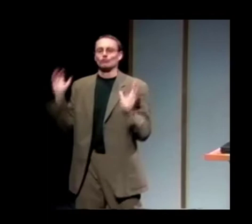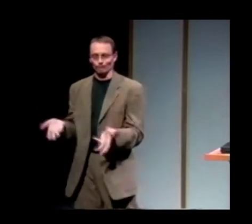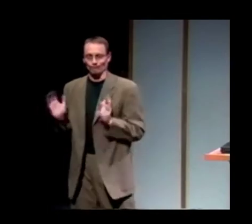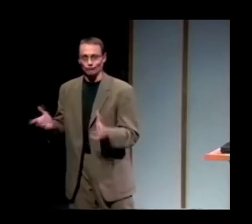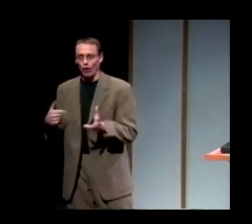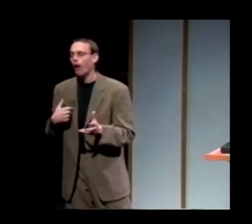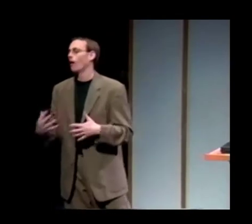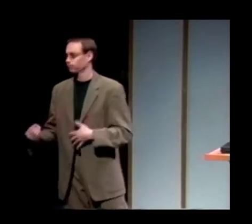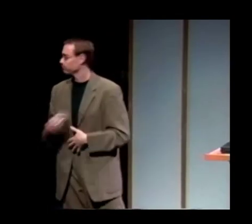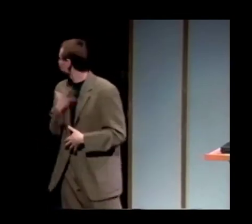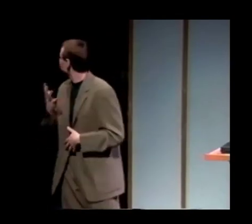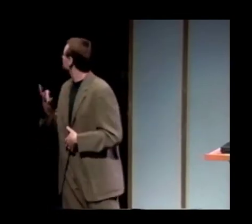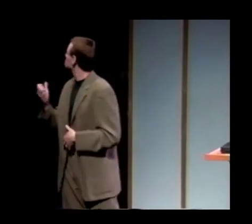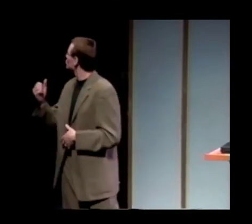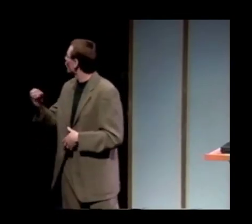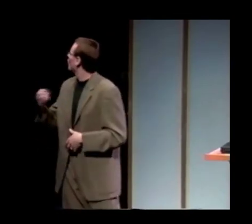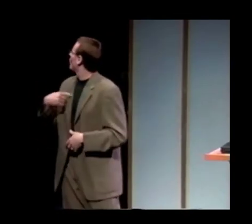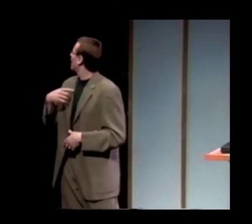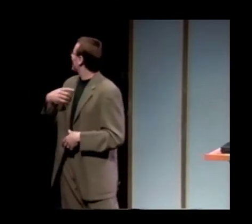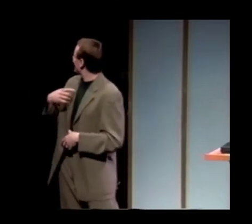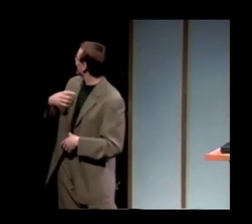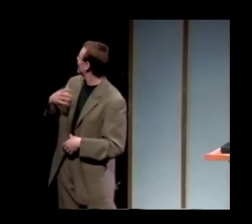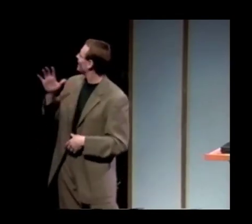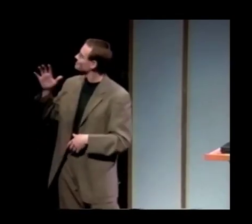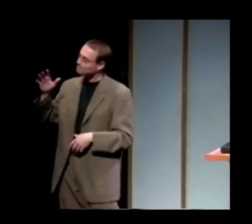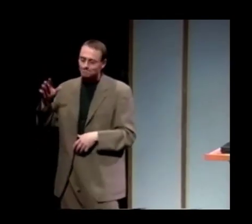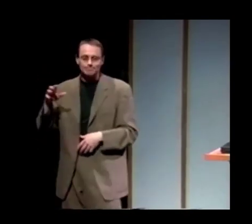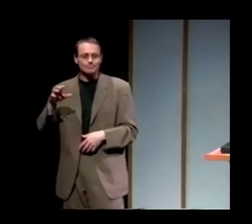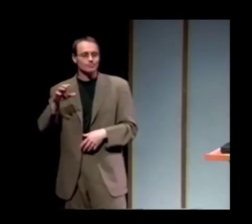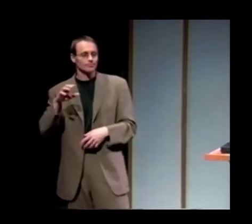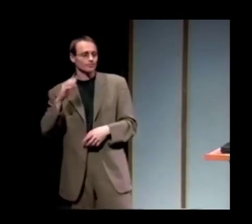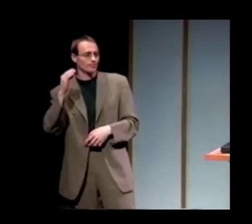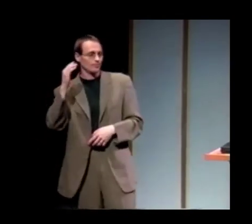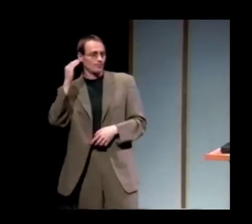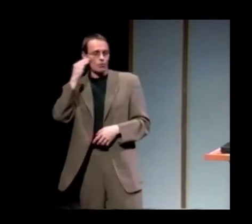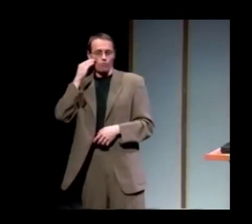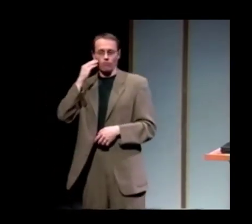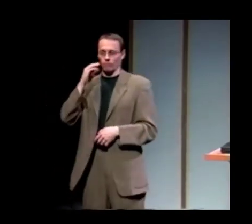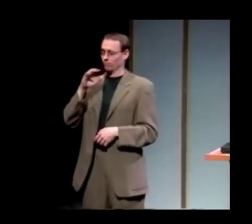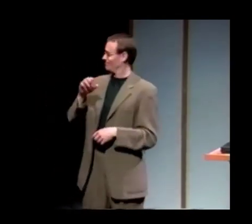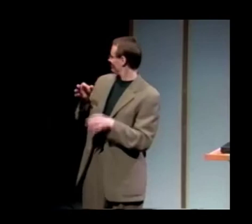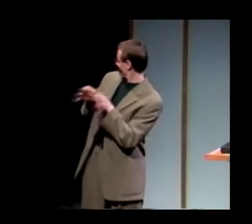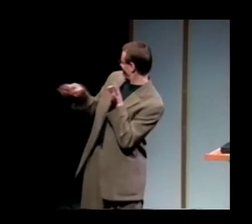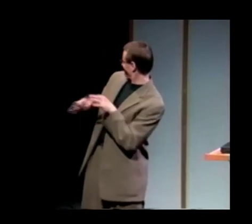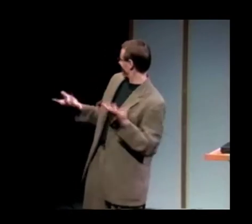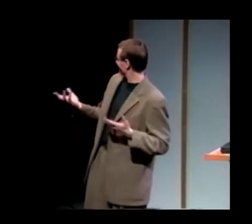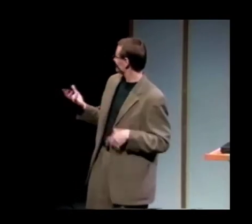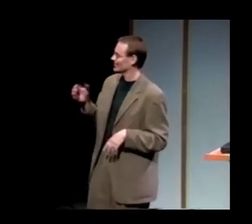ONCE IN A WHILE, TOO, BUT--HEH HEH-- UM, HE WAS JUST SUCH AN INSPIRATION AND JUST SUCH A WONDERFUL MAN.